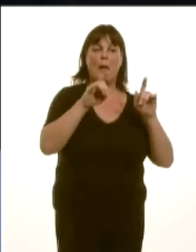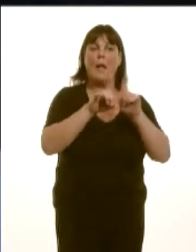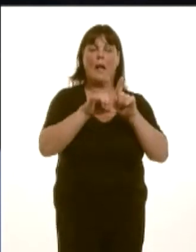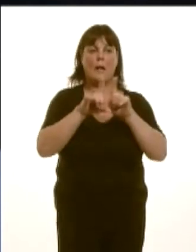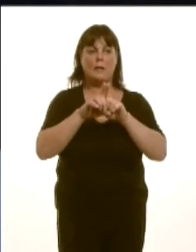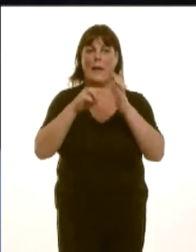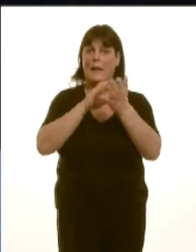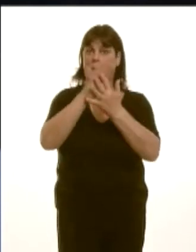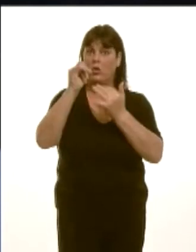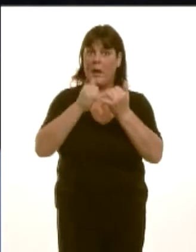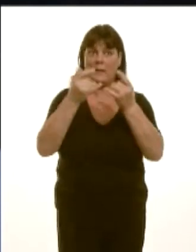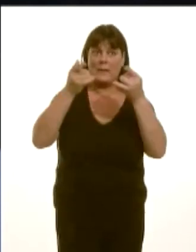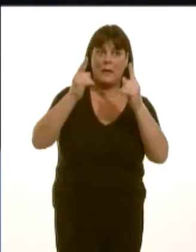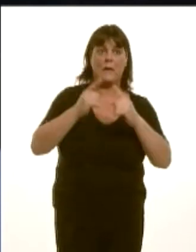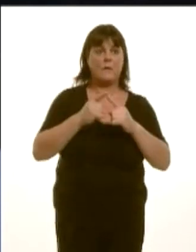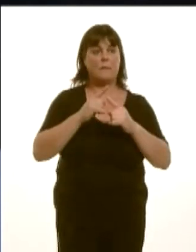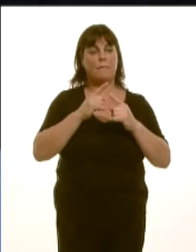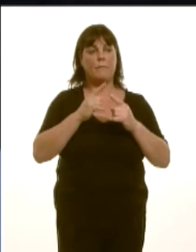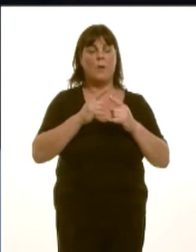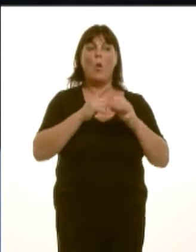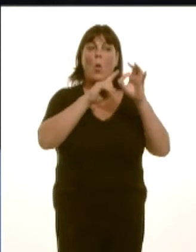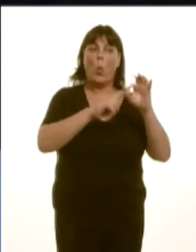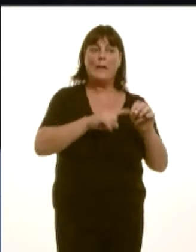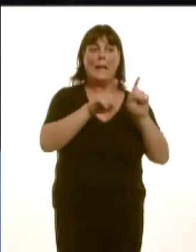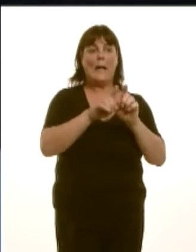He added that quality and safety are key features of these meetings.